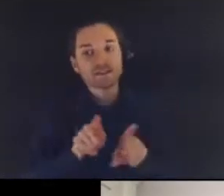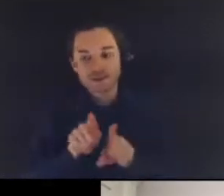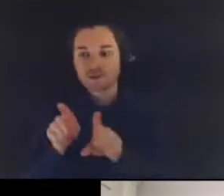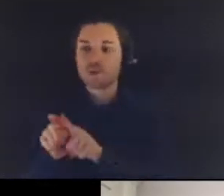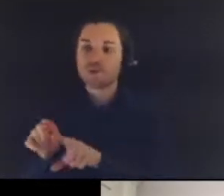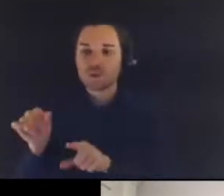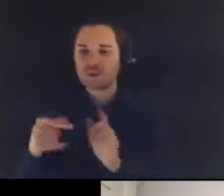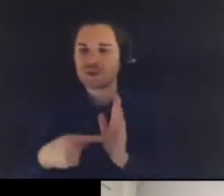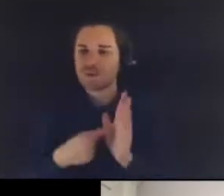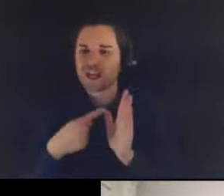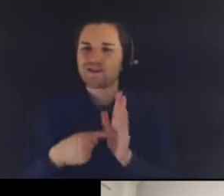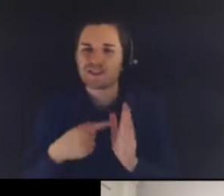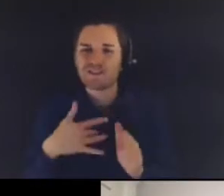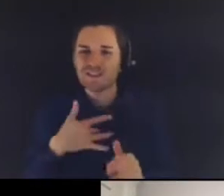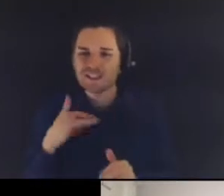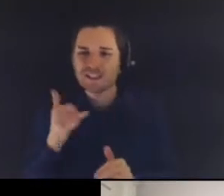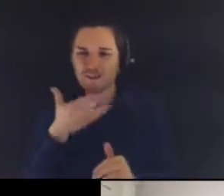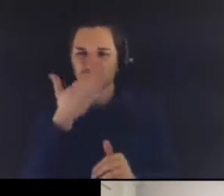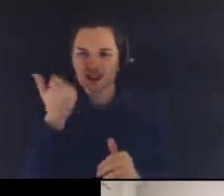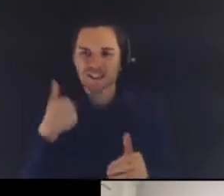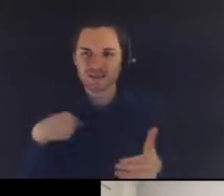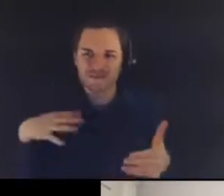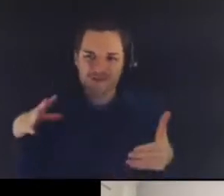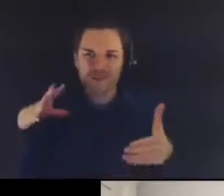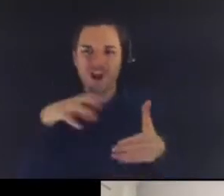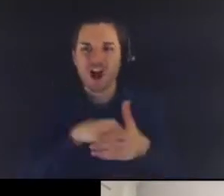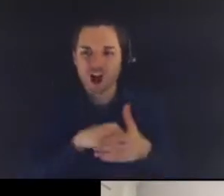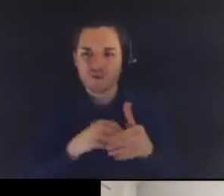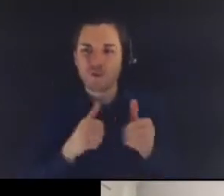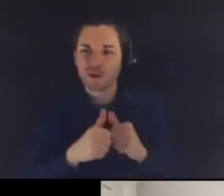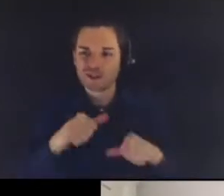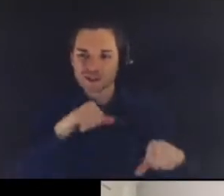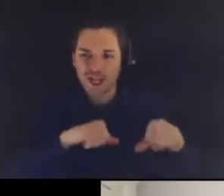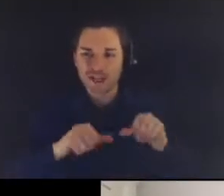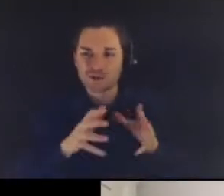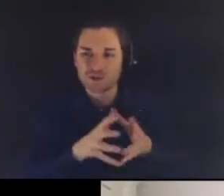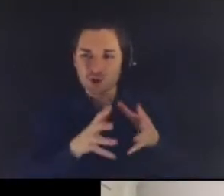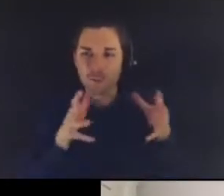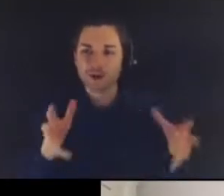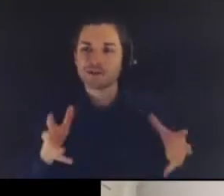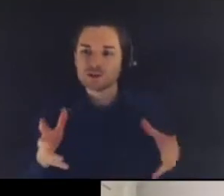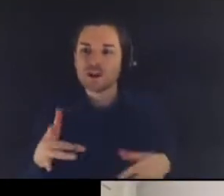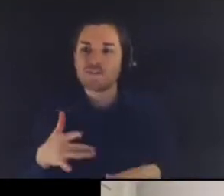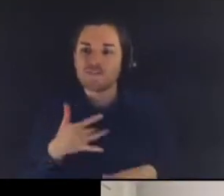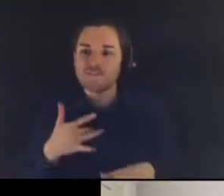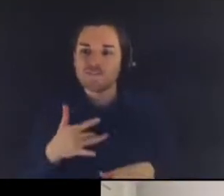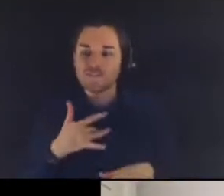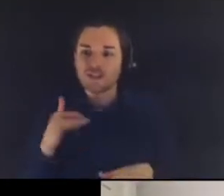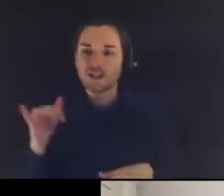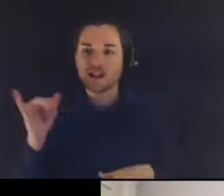sometimes I feel like a zoo animal. It feels like other scientists don t regard me as a